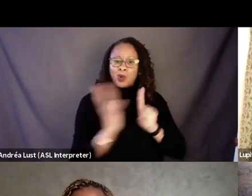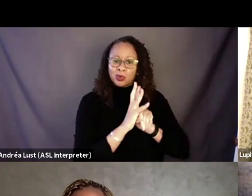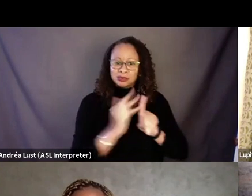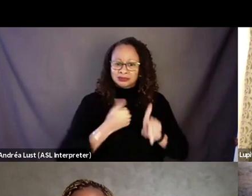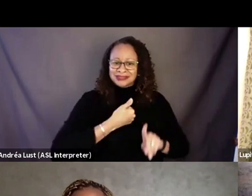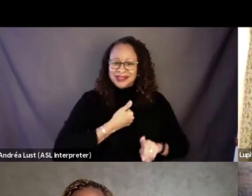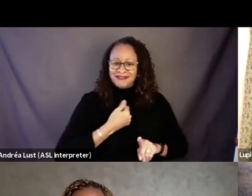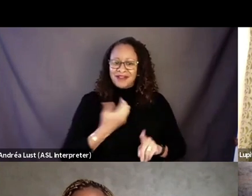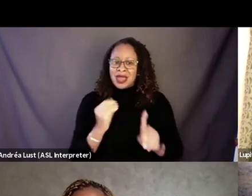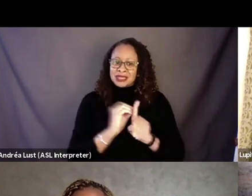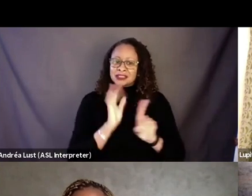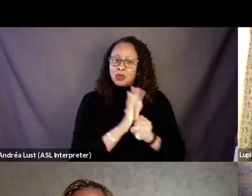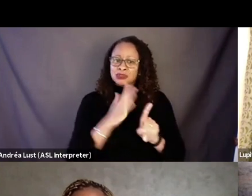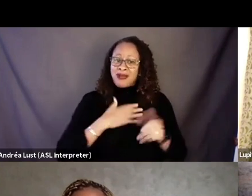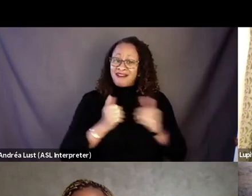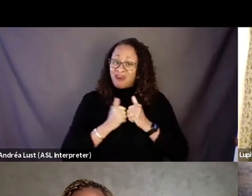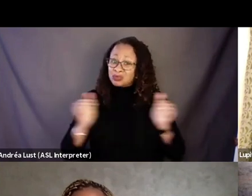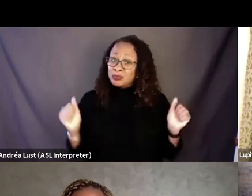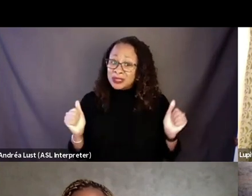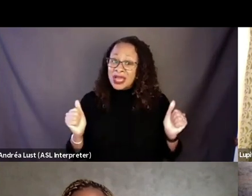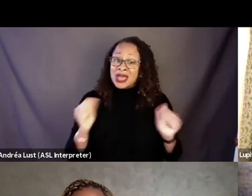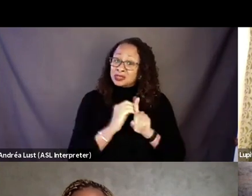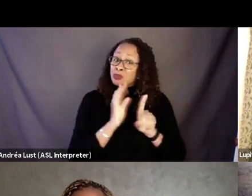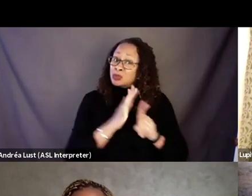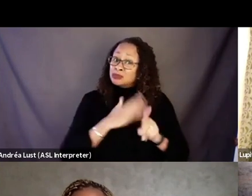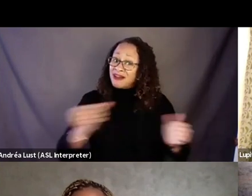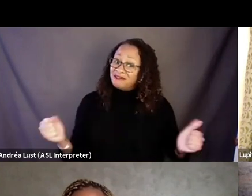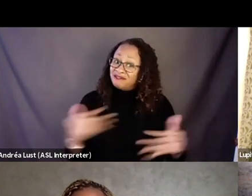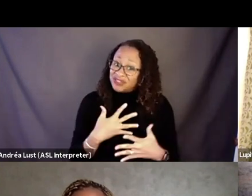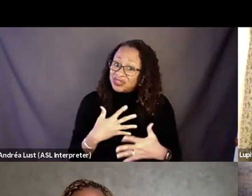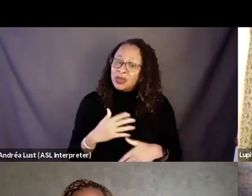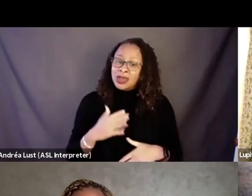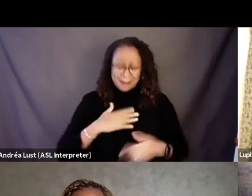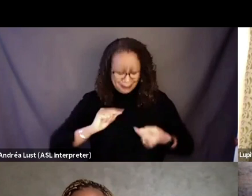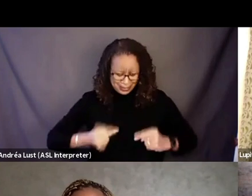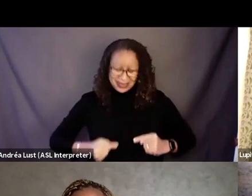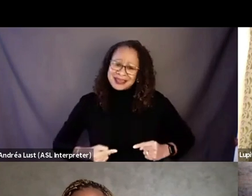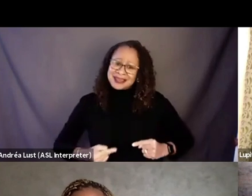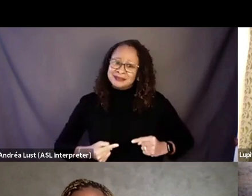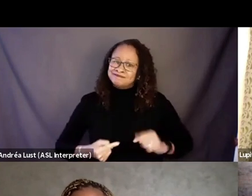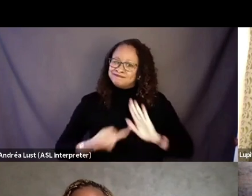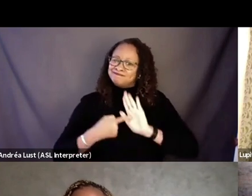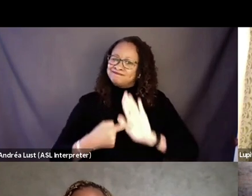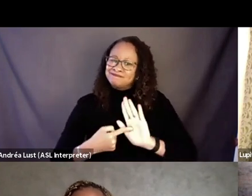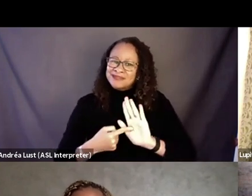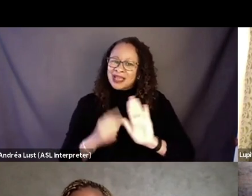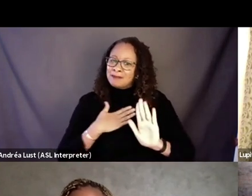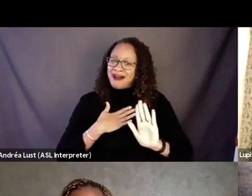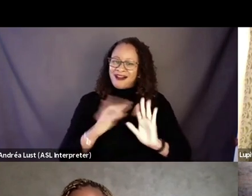It exposes my vulnerabilities. It exposes my fears. It exposes my pains. It exposes the family in ways that I have kept this